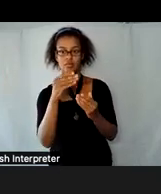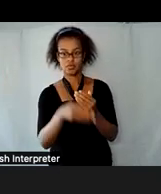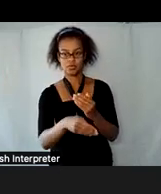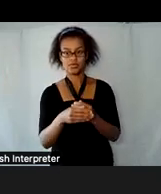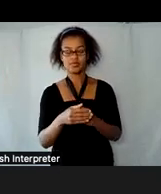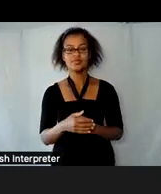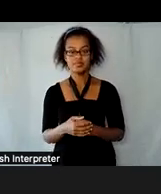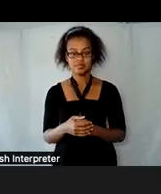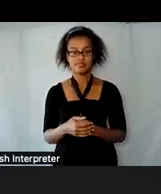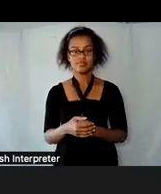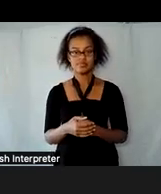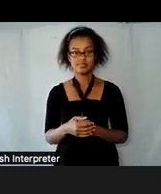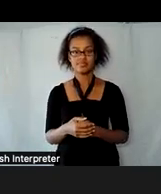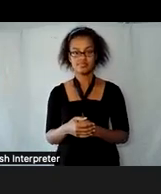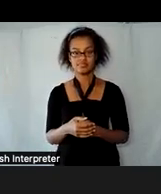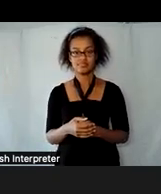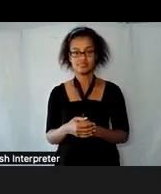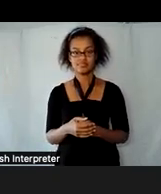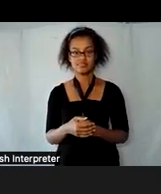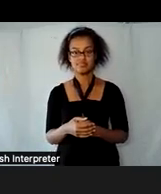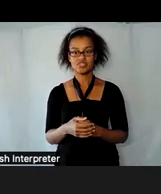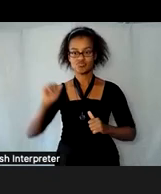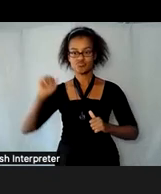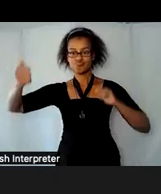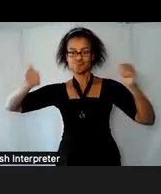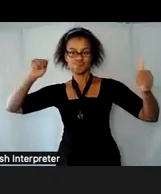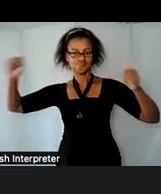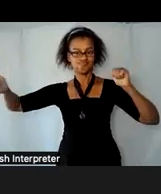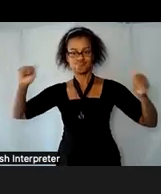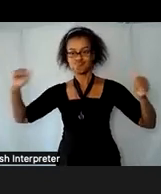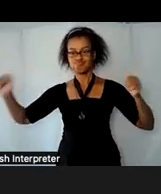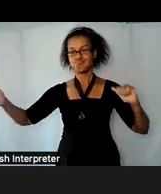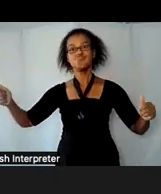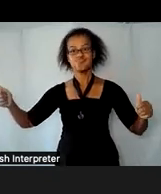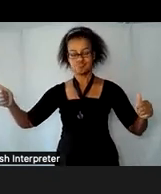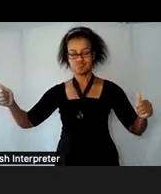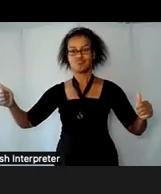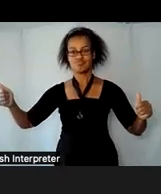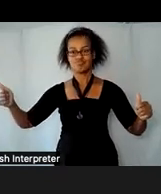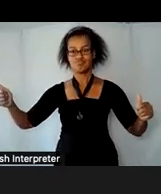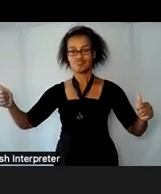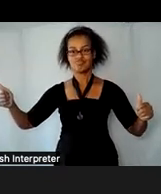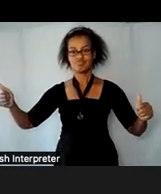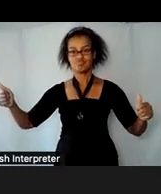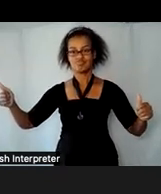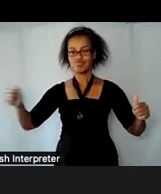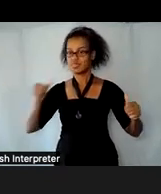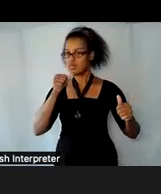But everything is like old allocations that are outside of the downtown core.